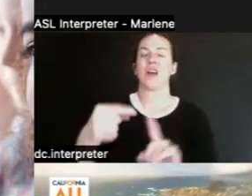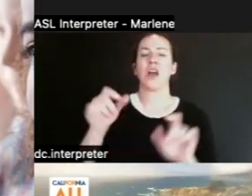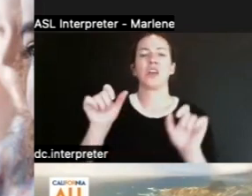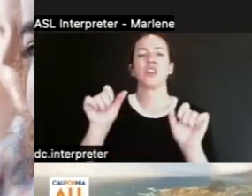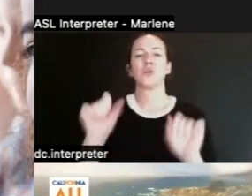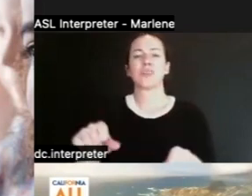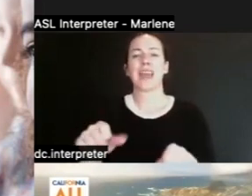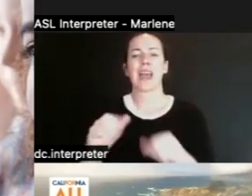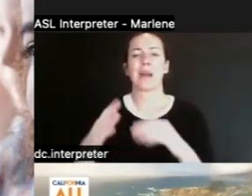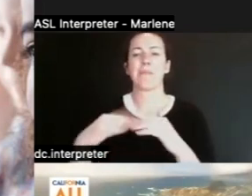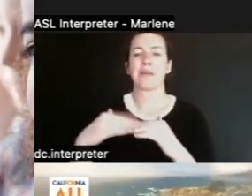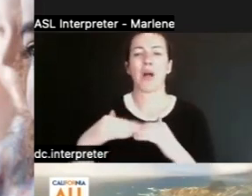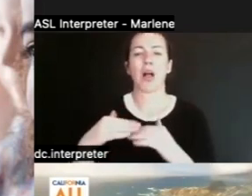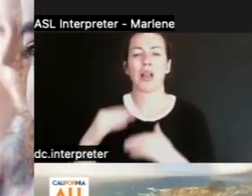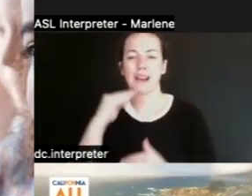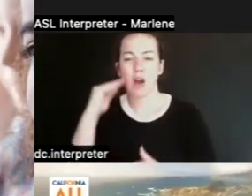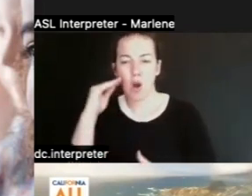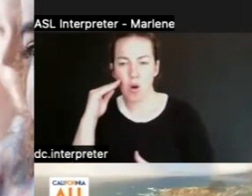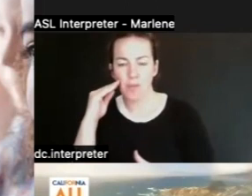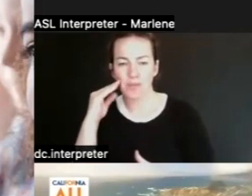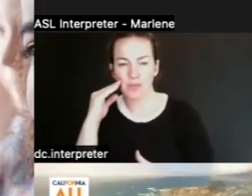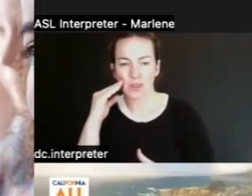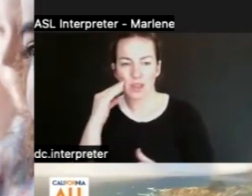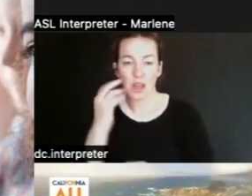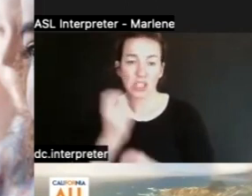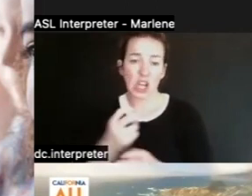minimal stuff at home. Even if you can't, it's hard to afford or you can get really, really